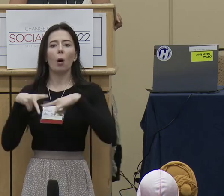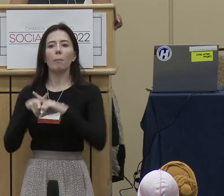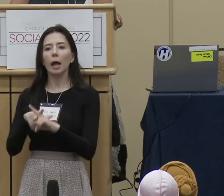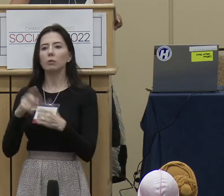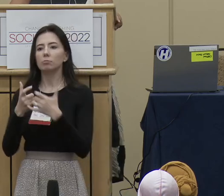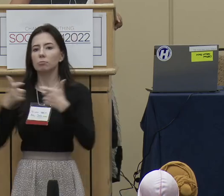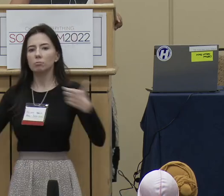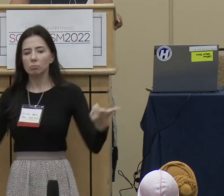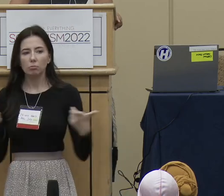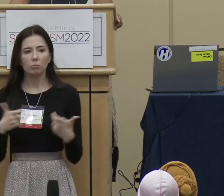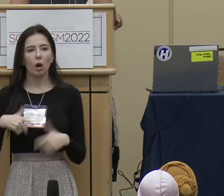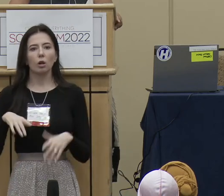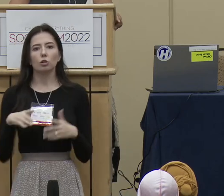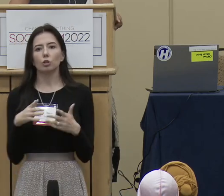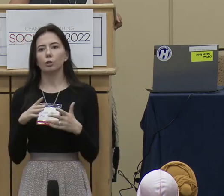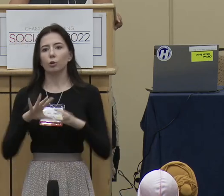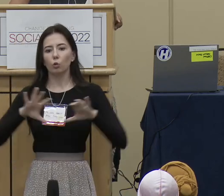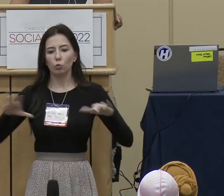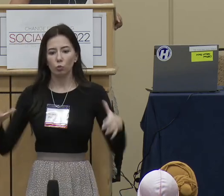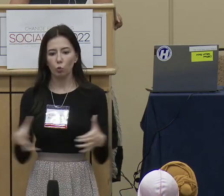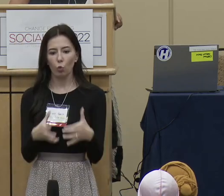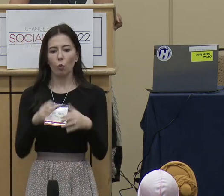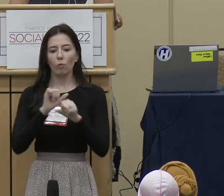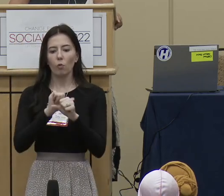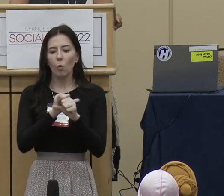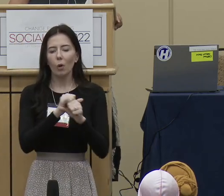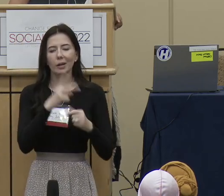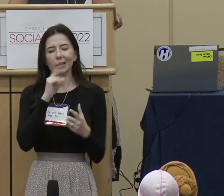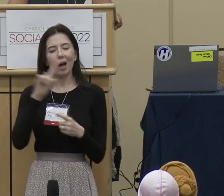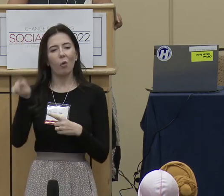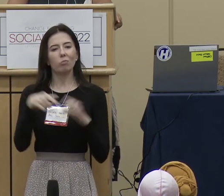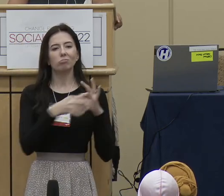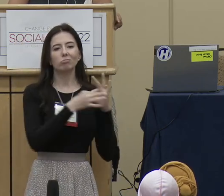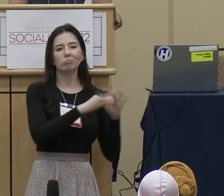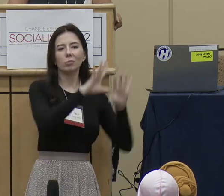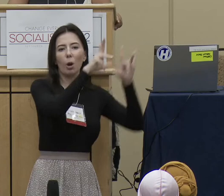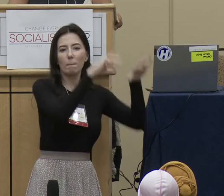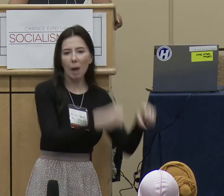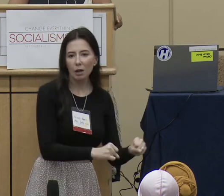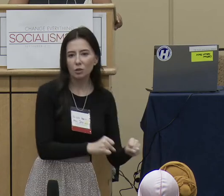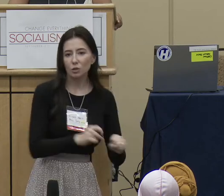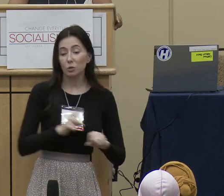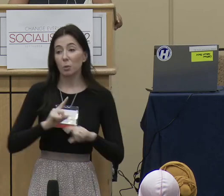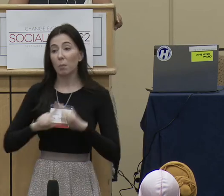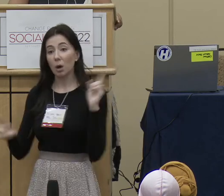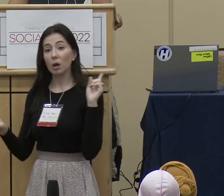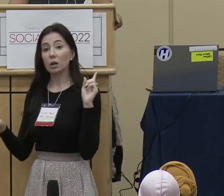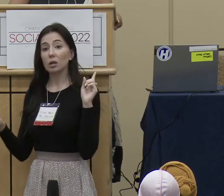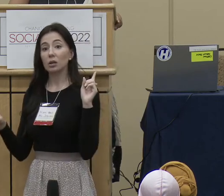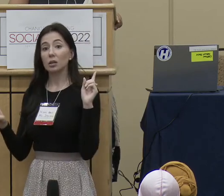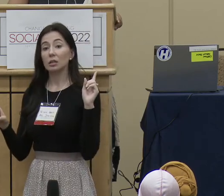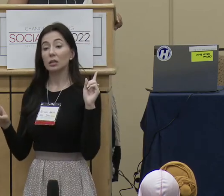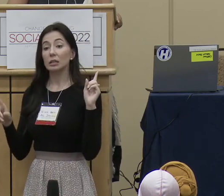nurtured it into a framework that is now a pride to a much larger body of work, which is not just about abolishing, but